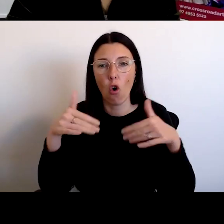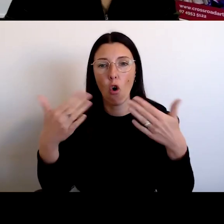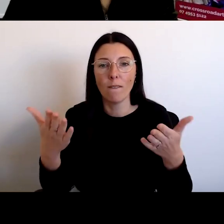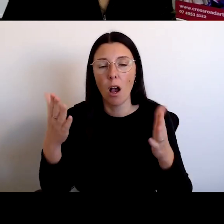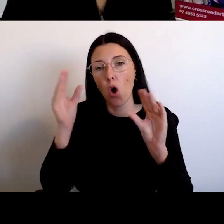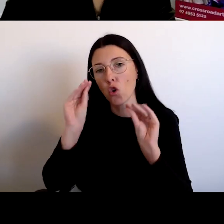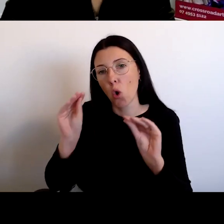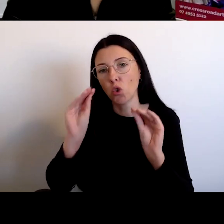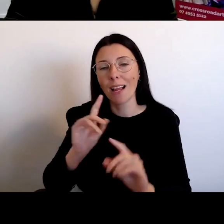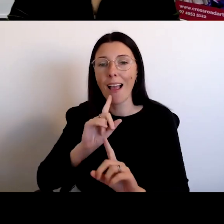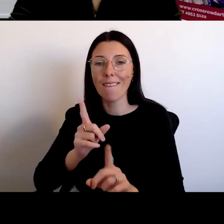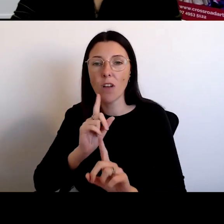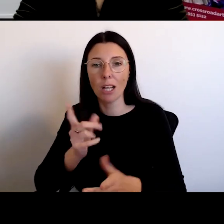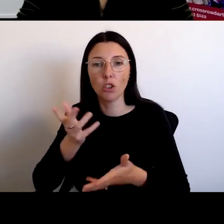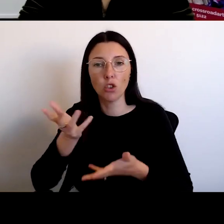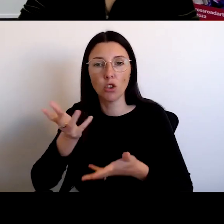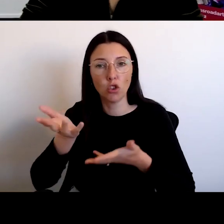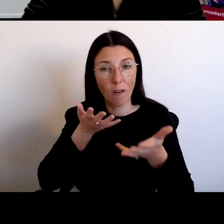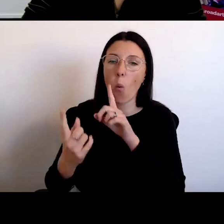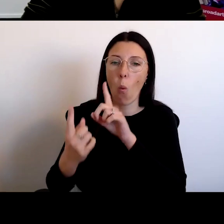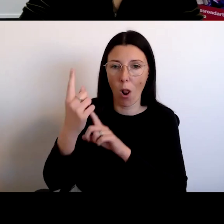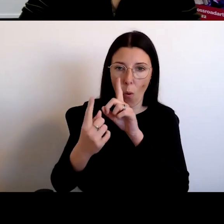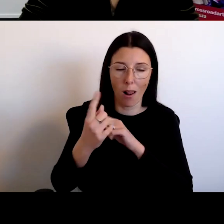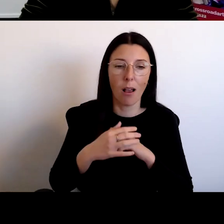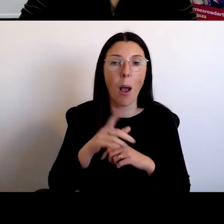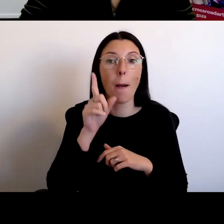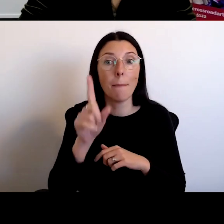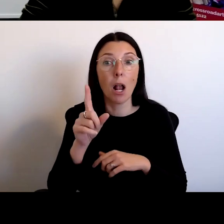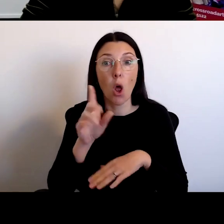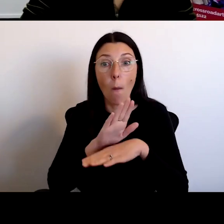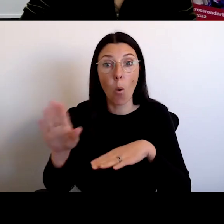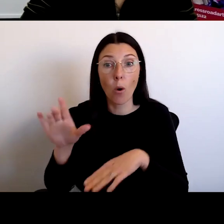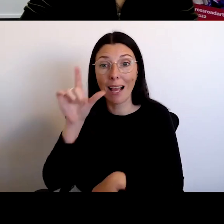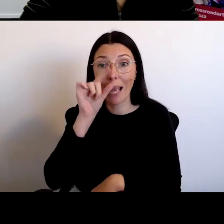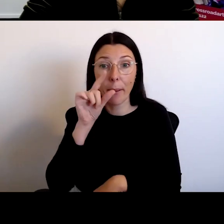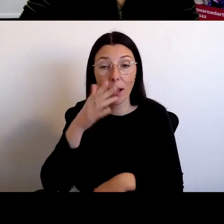as a one-on-one service. That board capability workshop is available for all